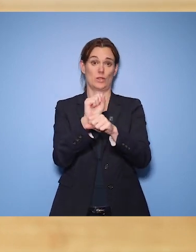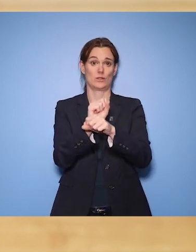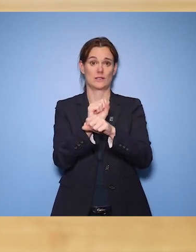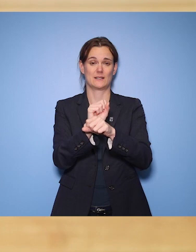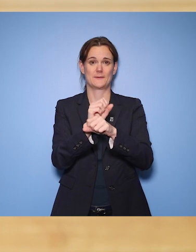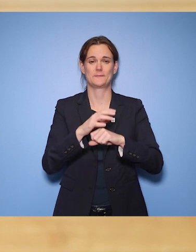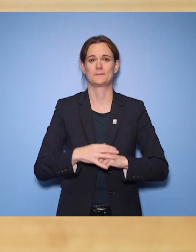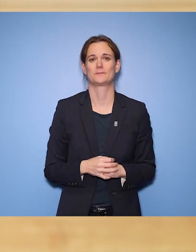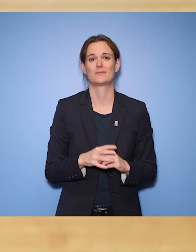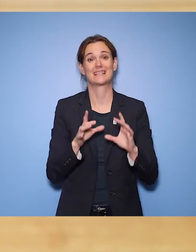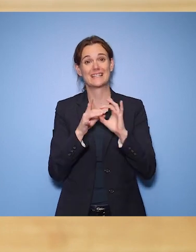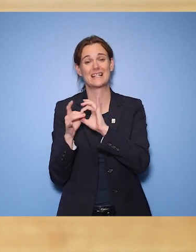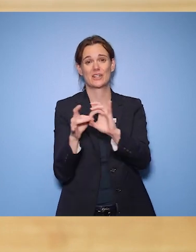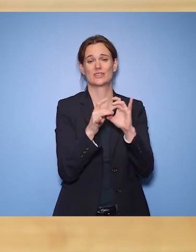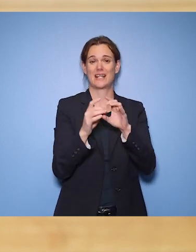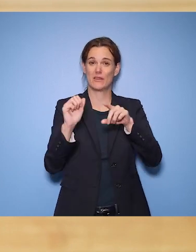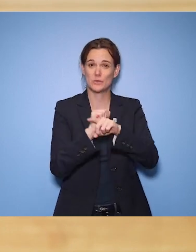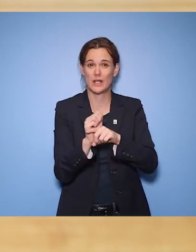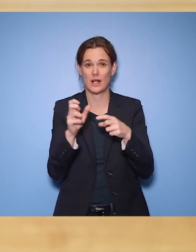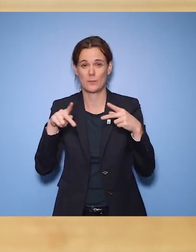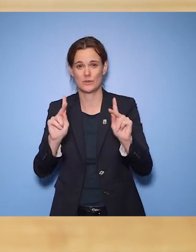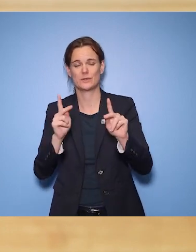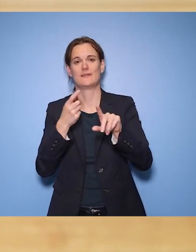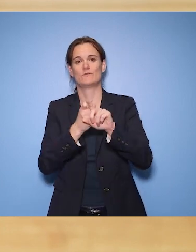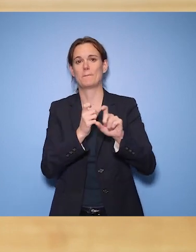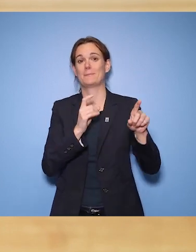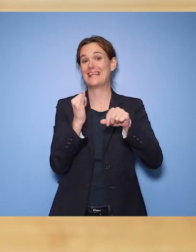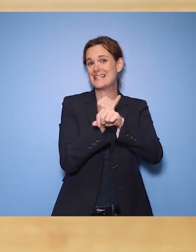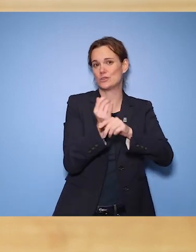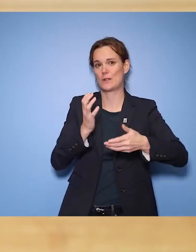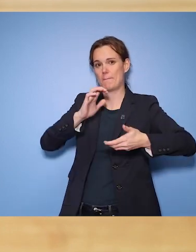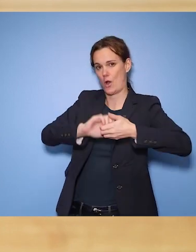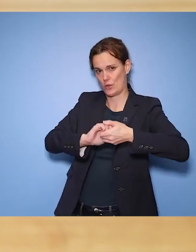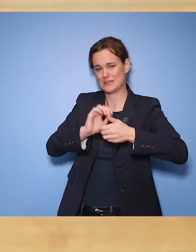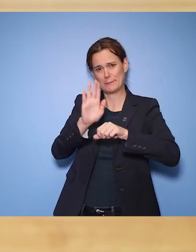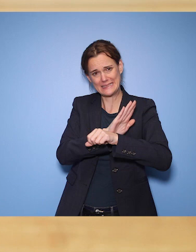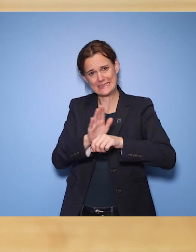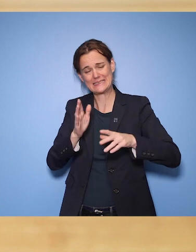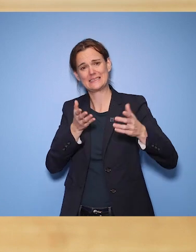educational training opportunities supported by our industry partners are a game-changer